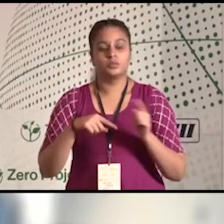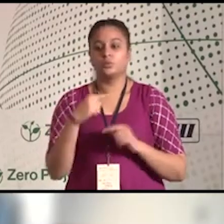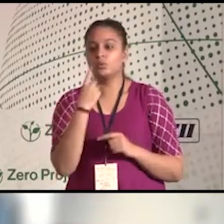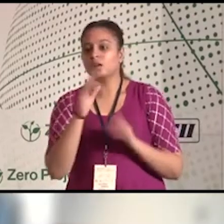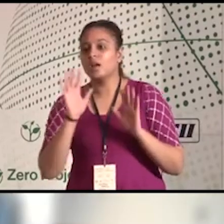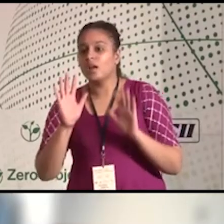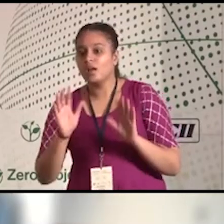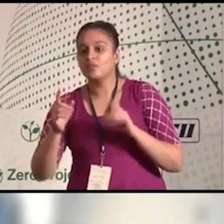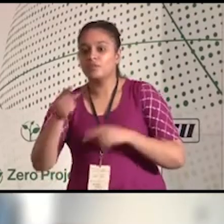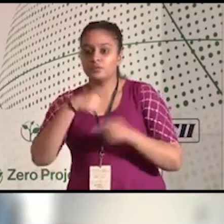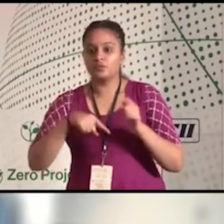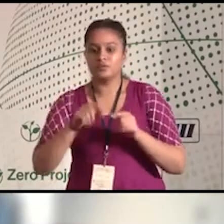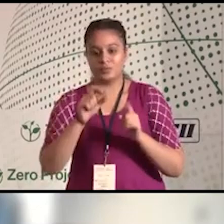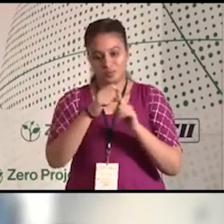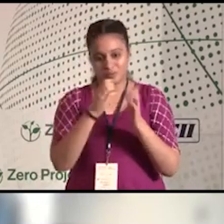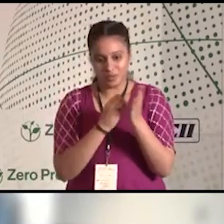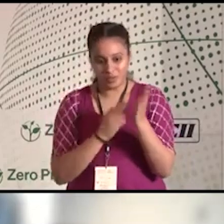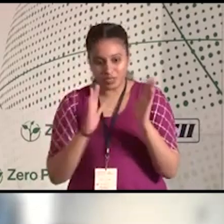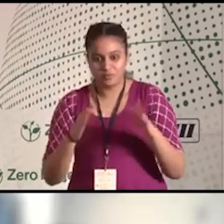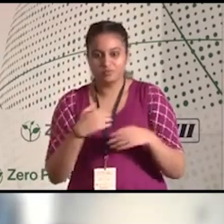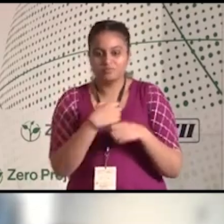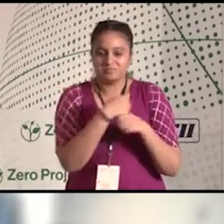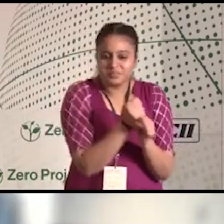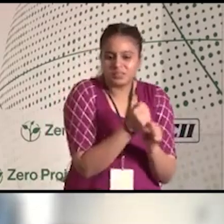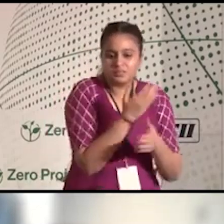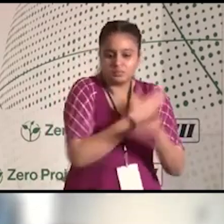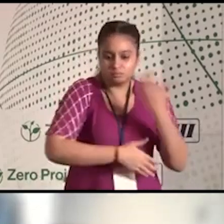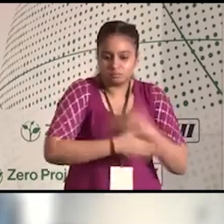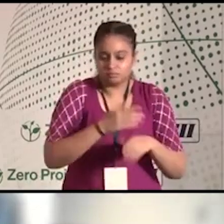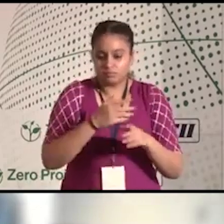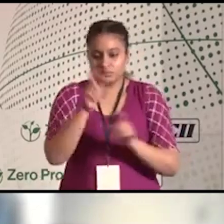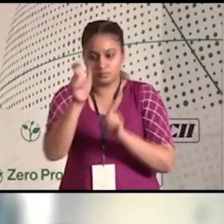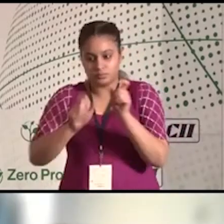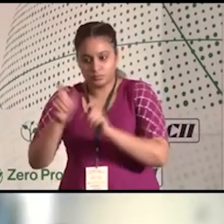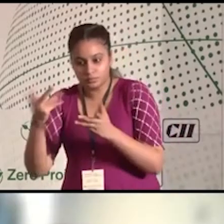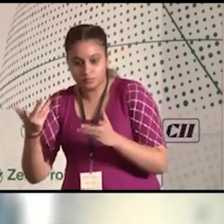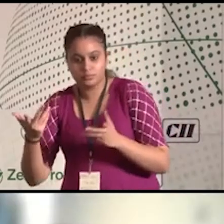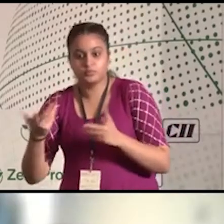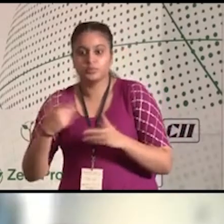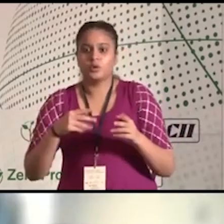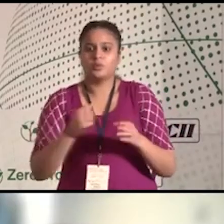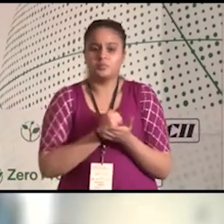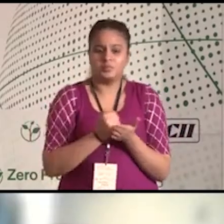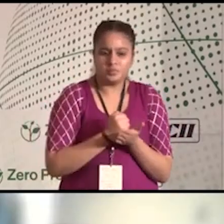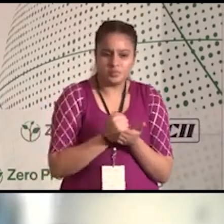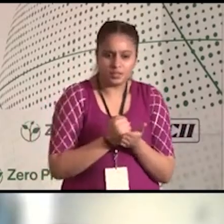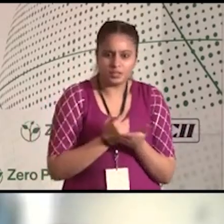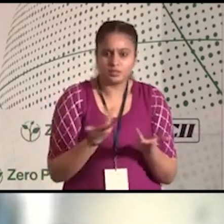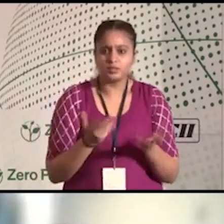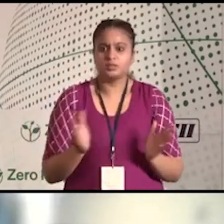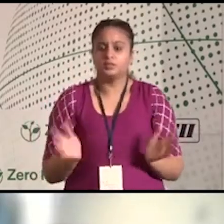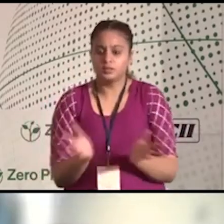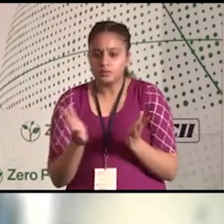law and policy program to create disabled lawyers to practice disability law. In this program is also a zero project.